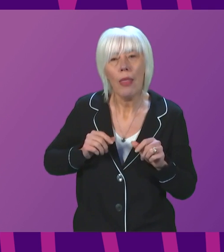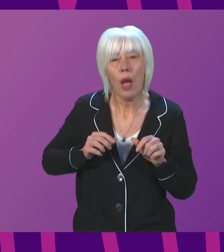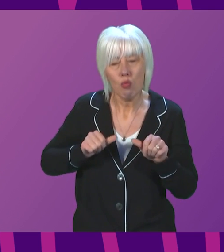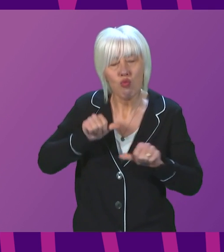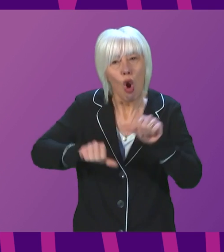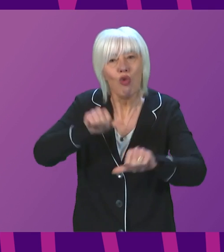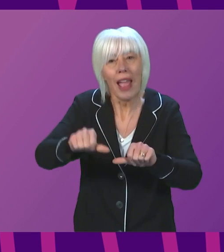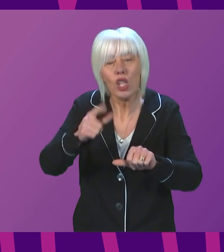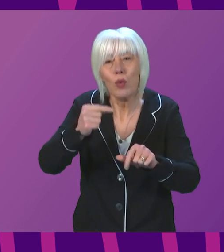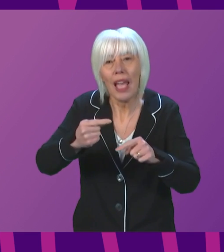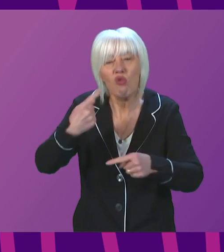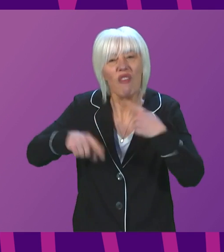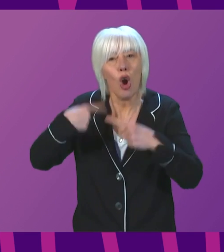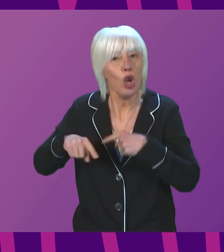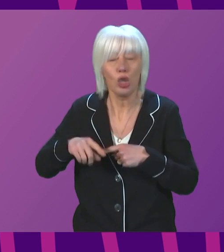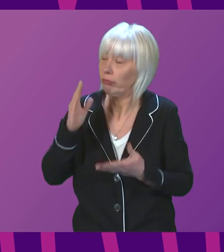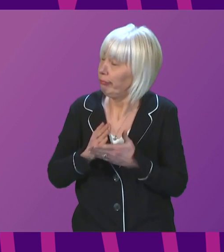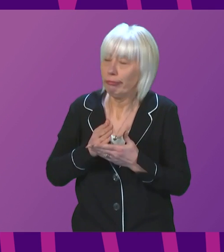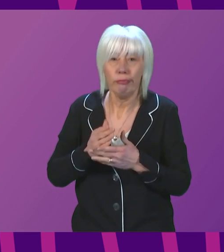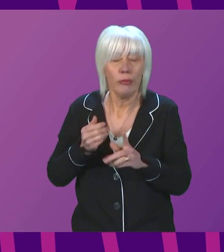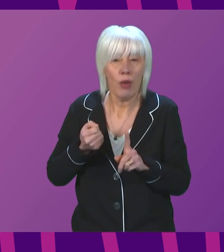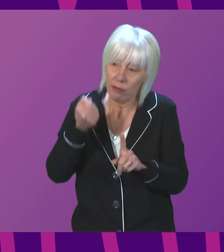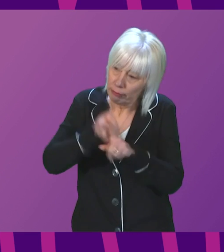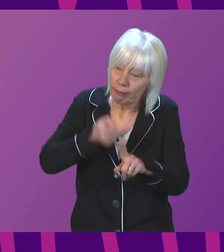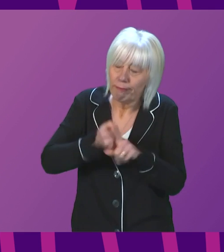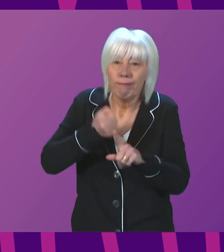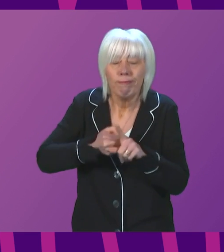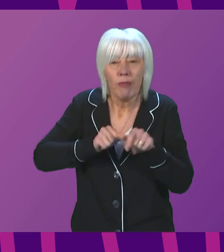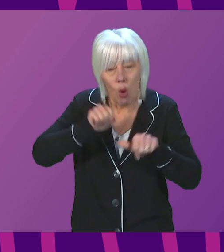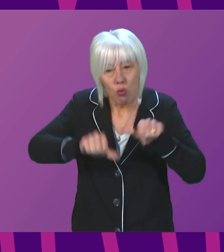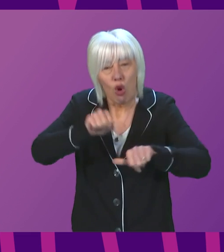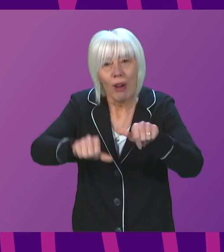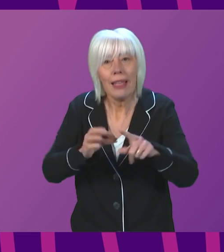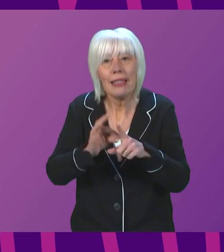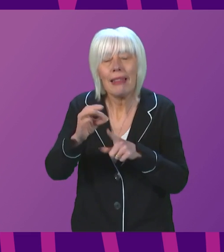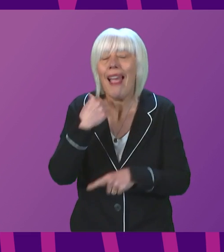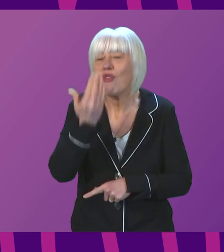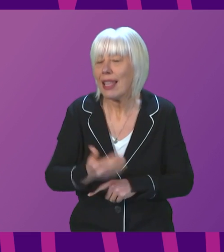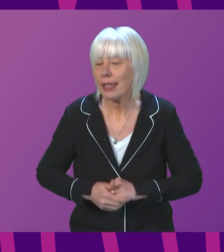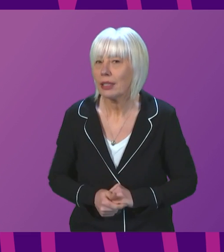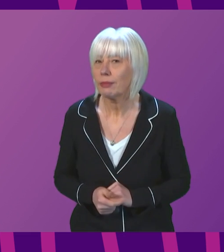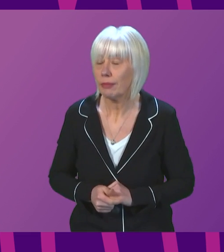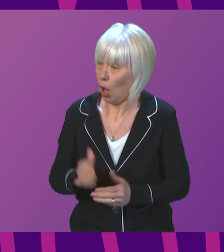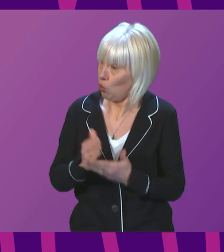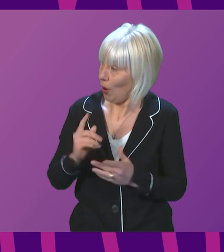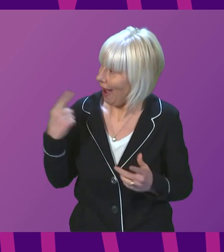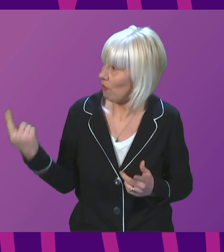We have to fight for progress each and every single day. The Scottish Government and, I am sure, everyone in the chamber stands shoulder to shoulder